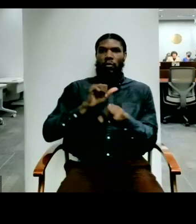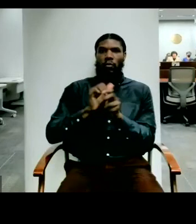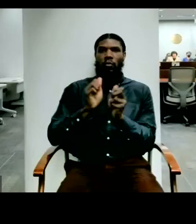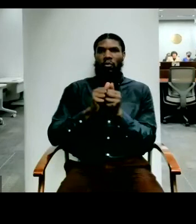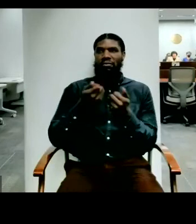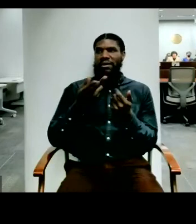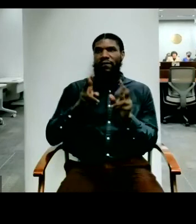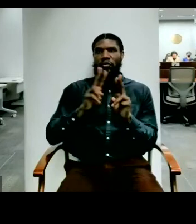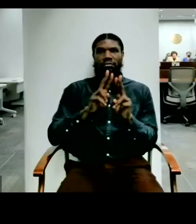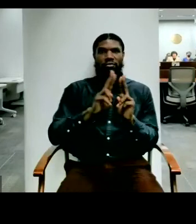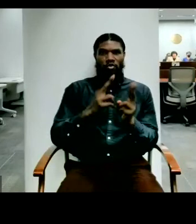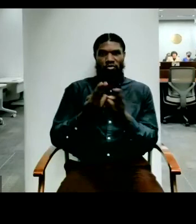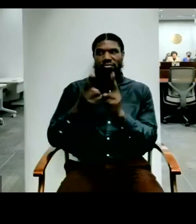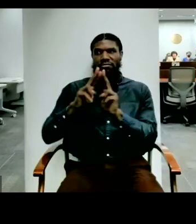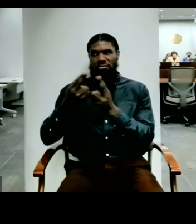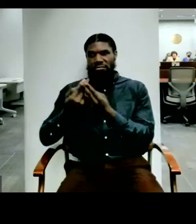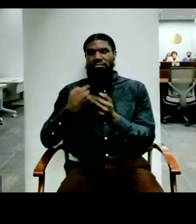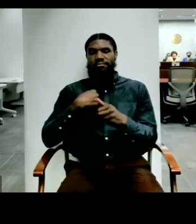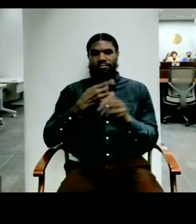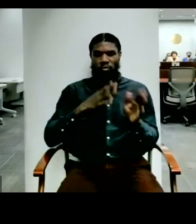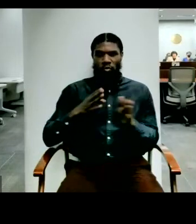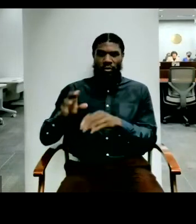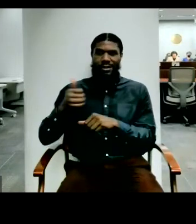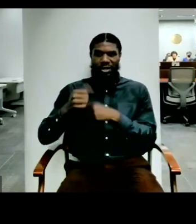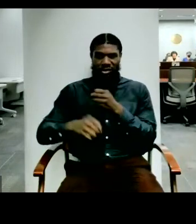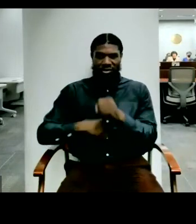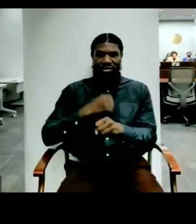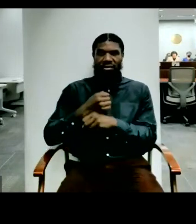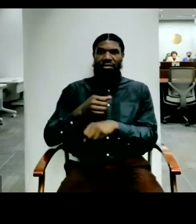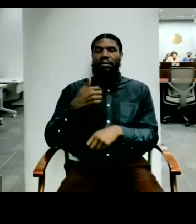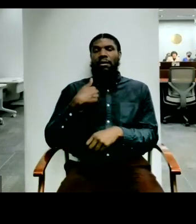I became a Union organizer for ten years and worked with SSHP and SIU